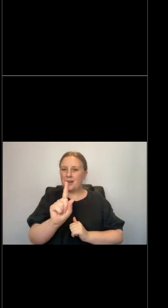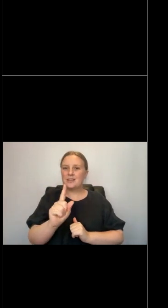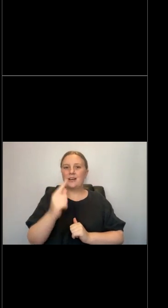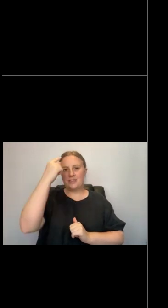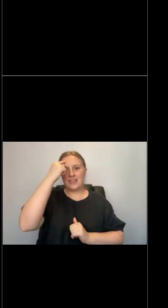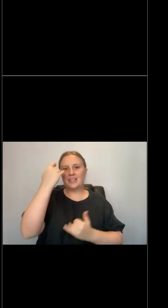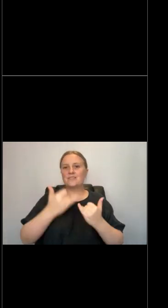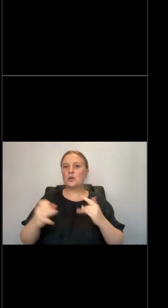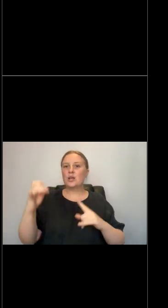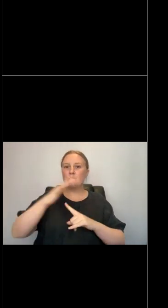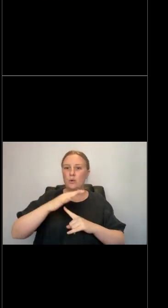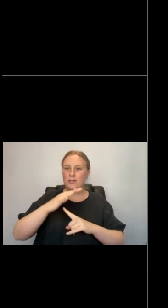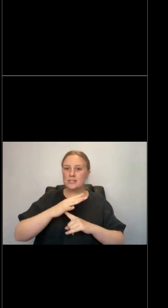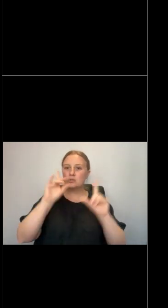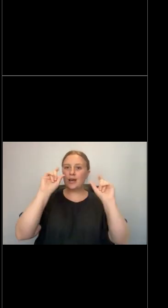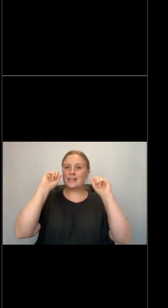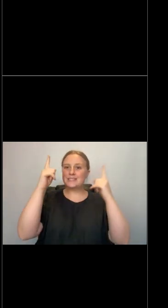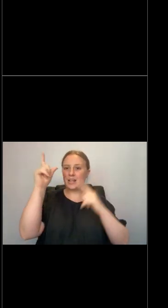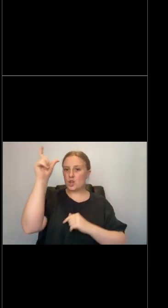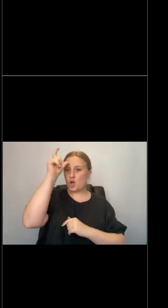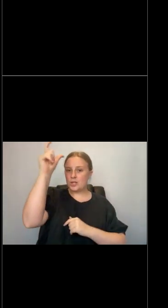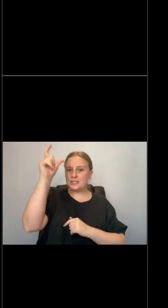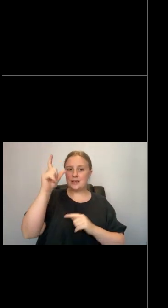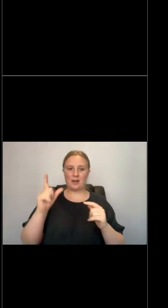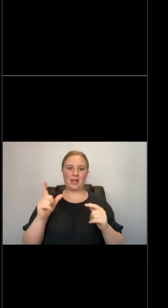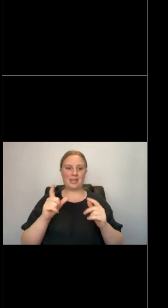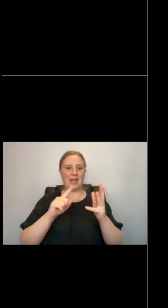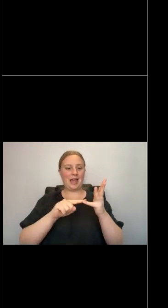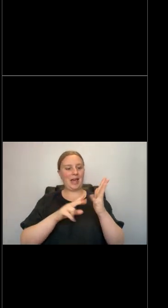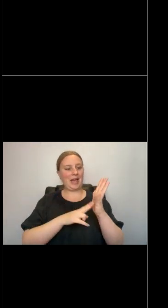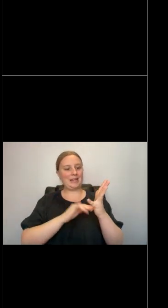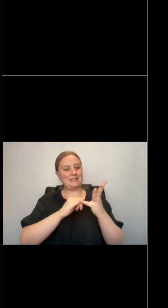concepts like soundness of mind, diminished responsibility and fitness for trial,